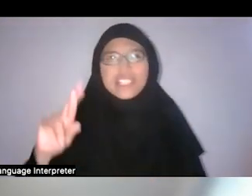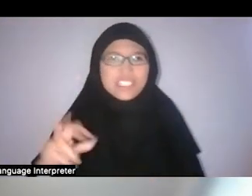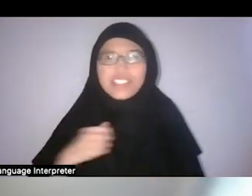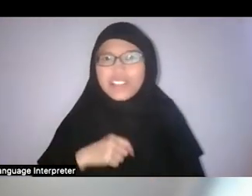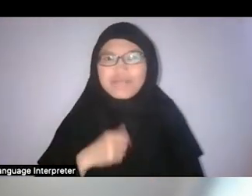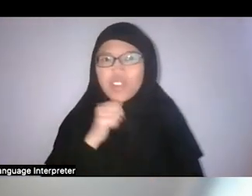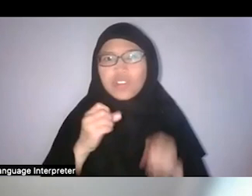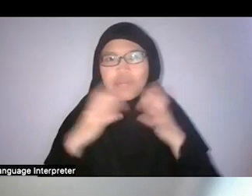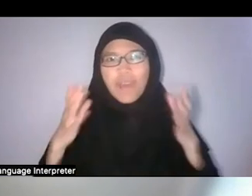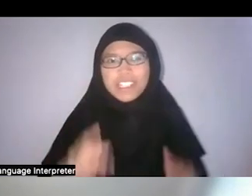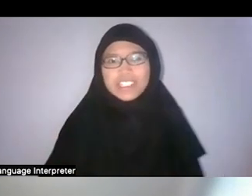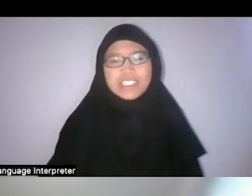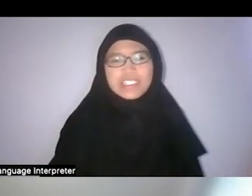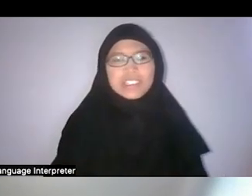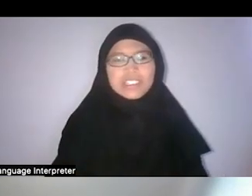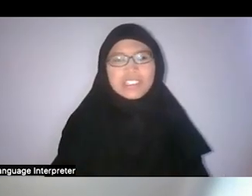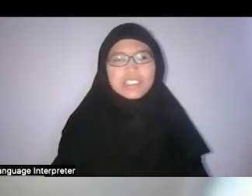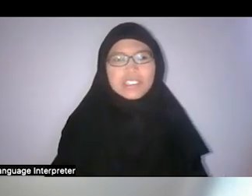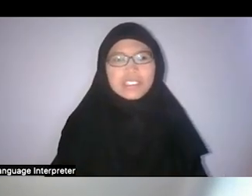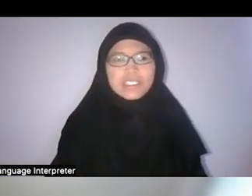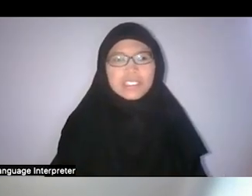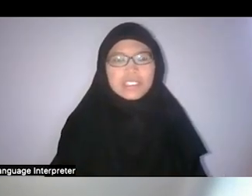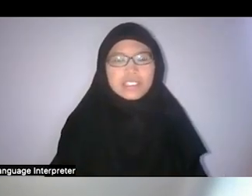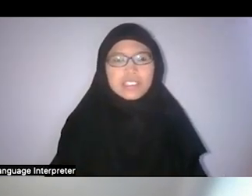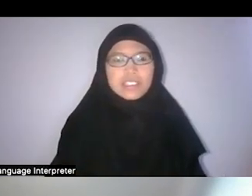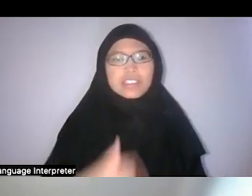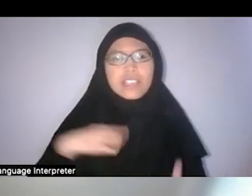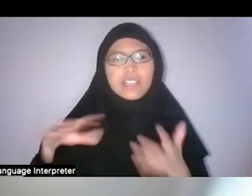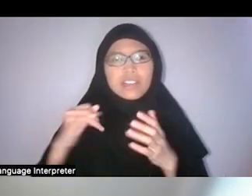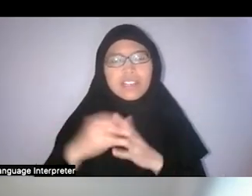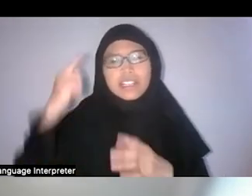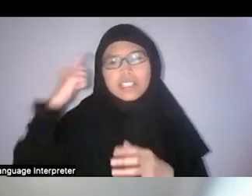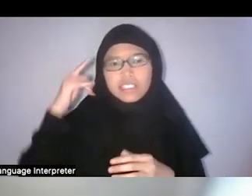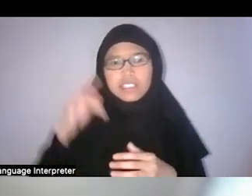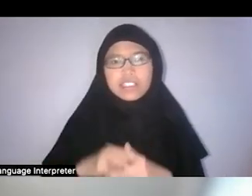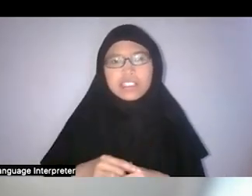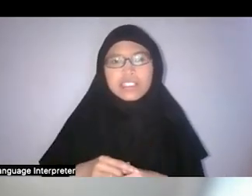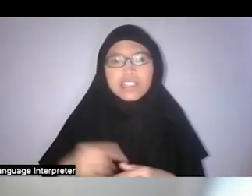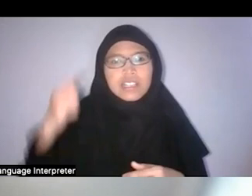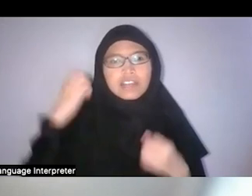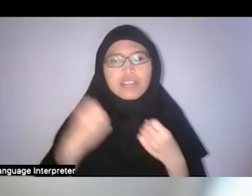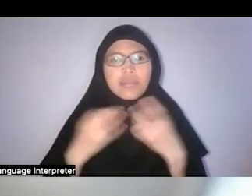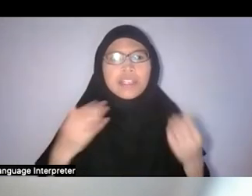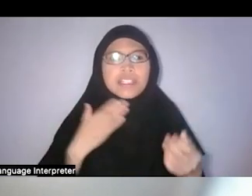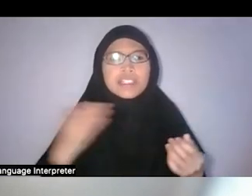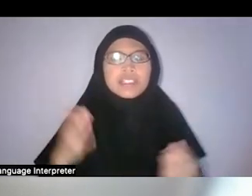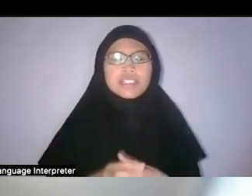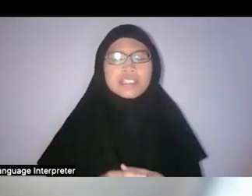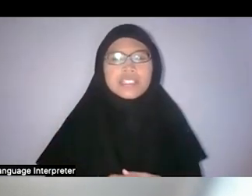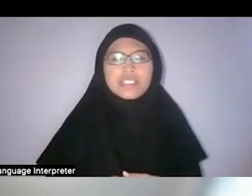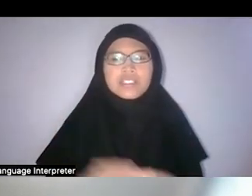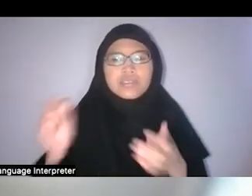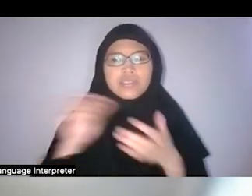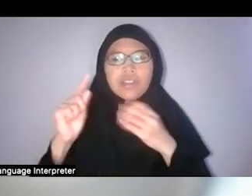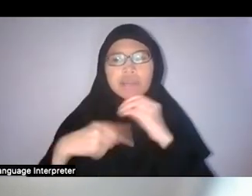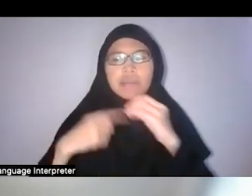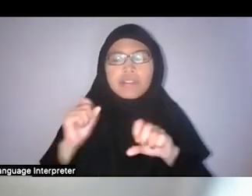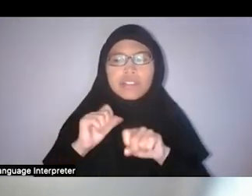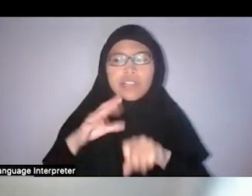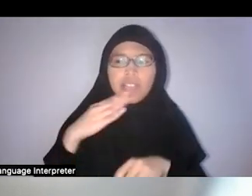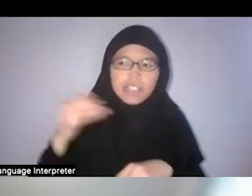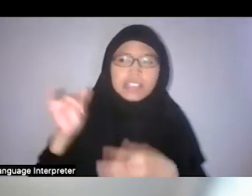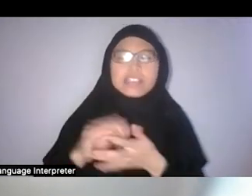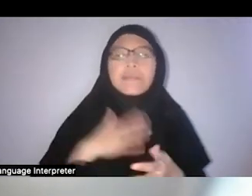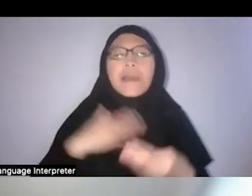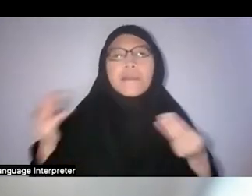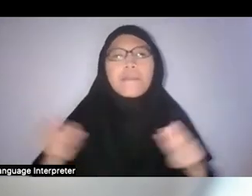I think I left it thinking there's still so much to write about and this is my motivation to write, I think.